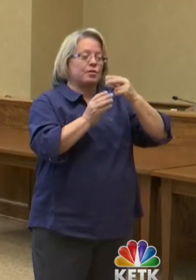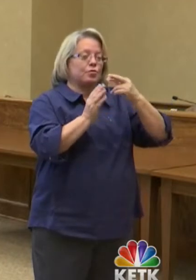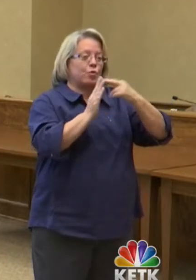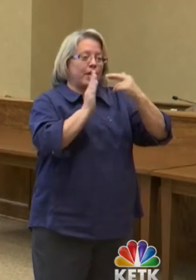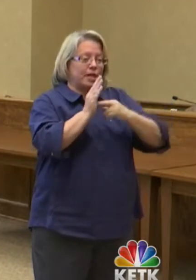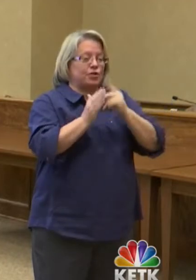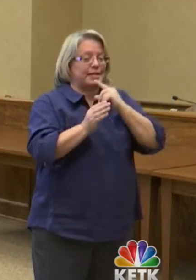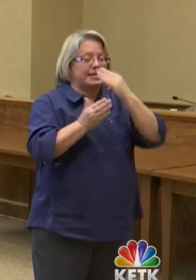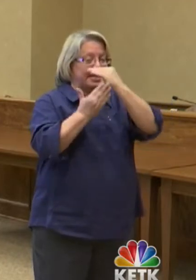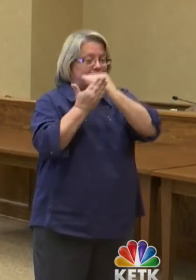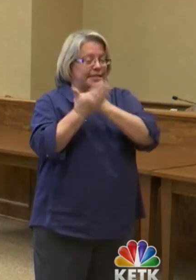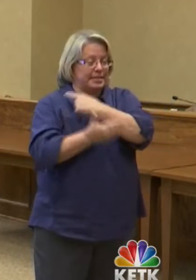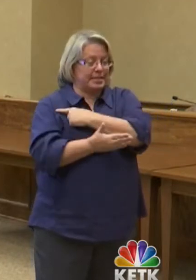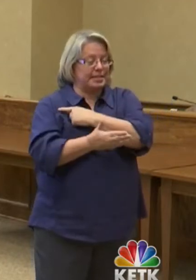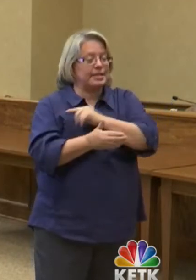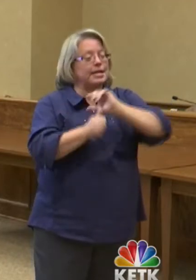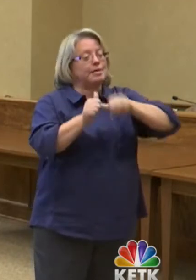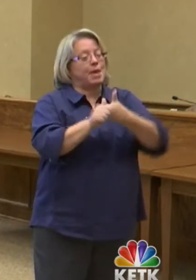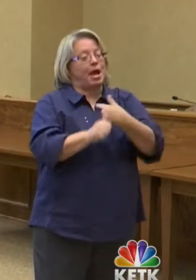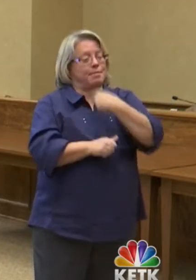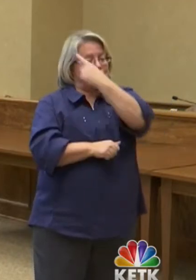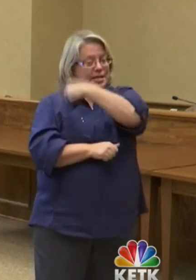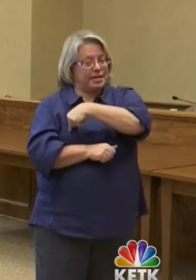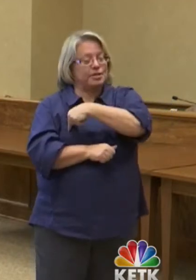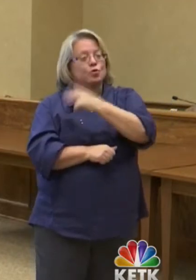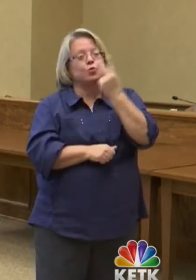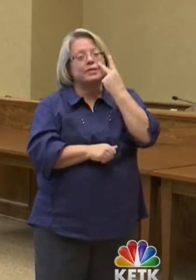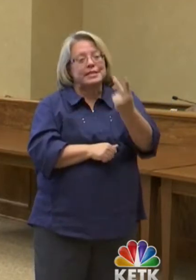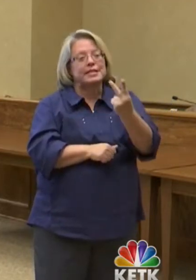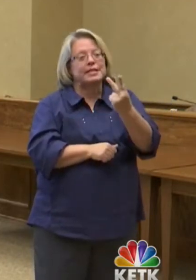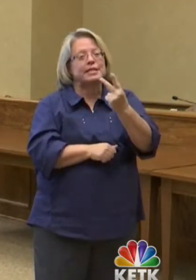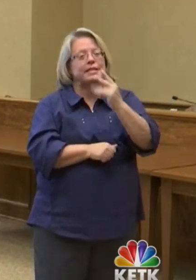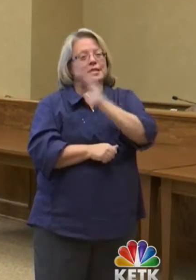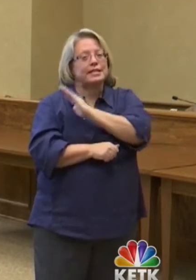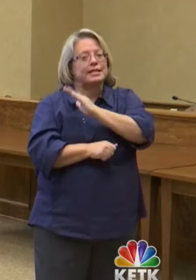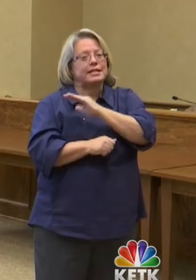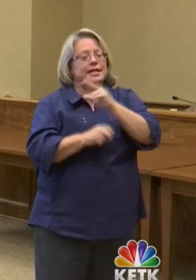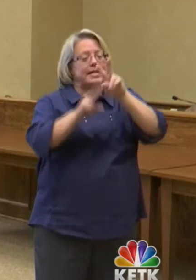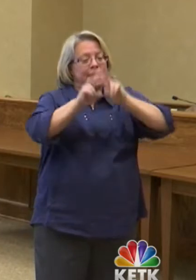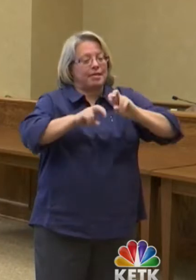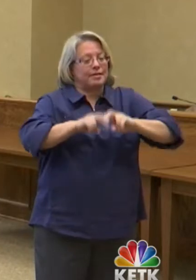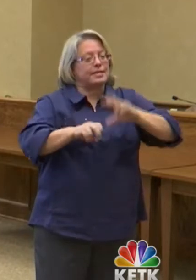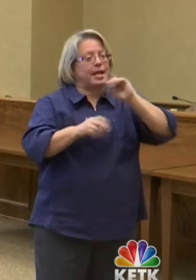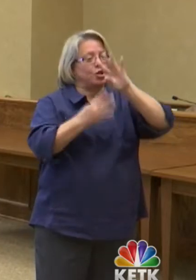BECOME FROM CARELESS IN OUR DAILY LIVES WITH GOVERNMENT REGULATIONS IS LISTED.